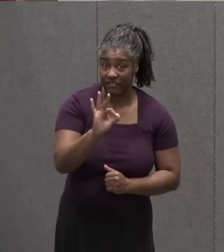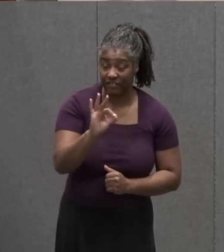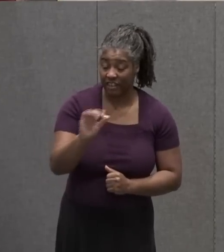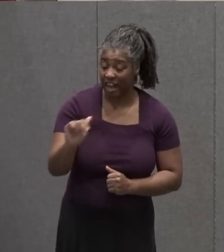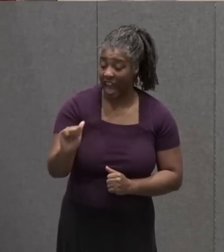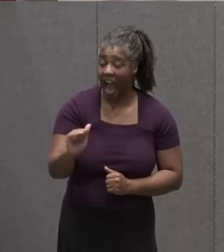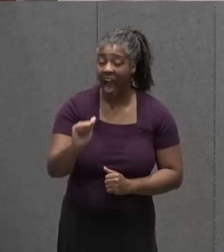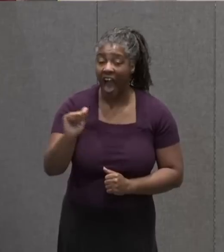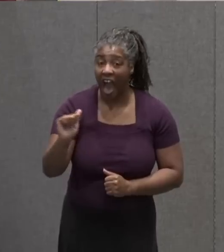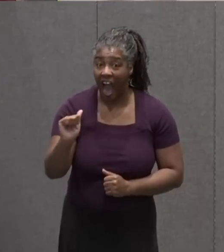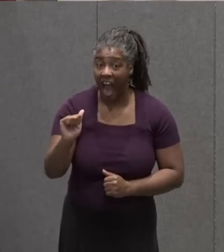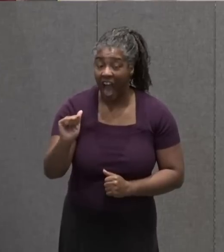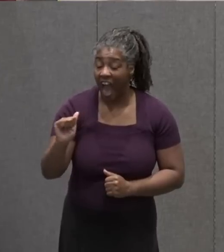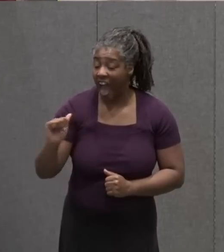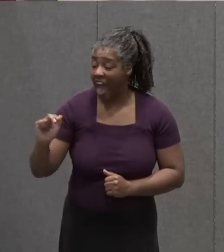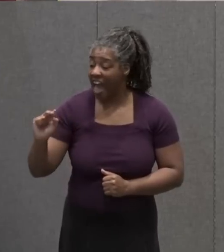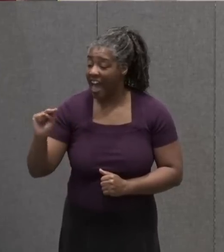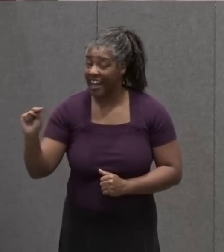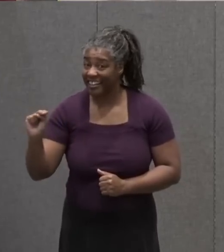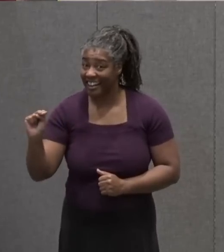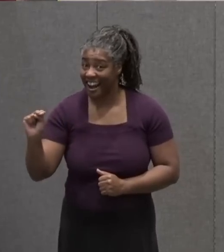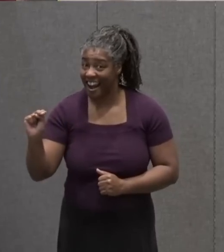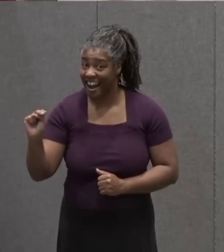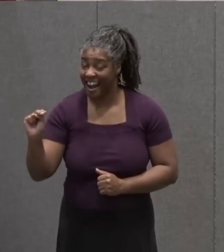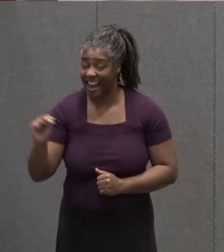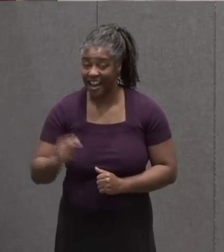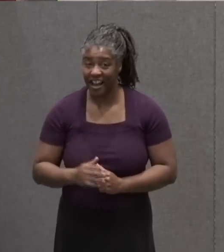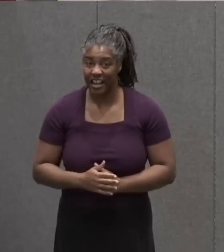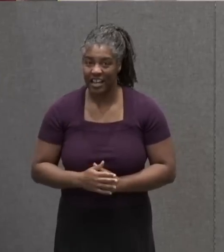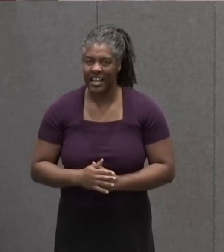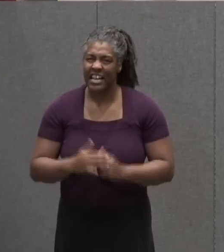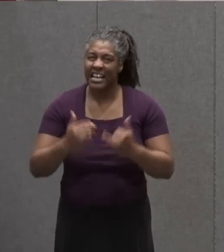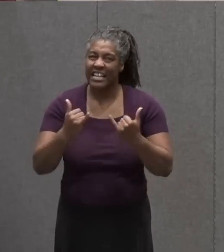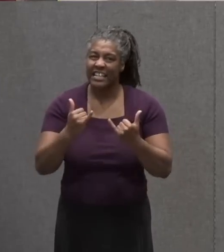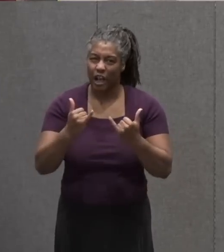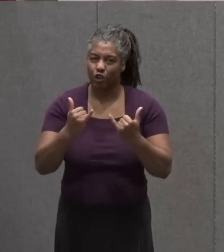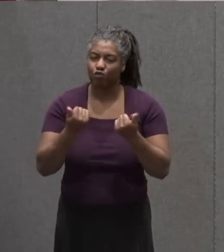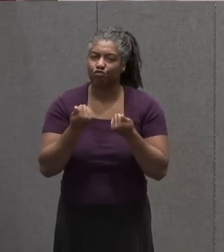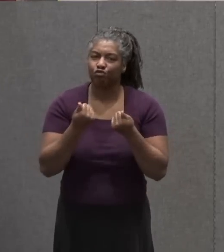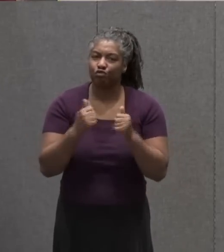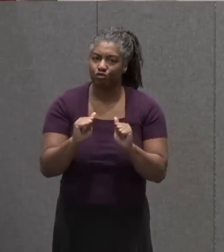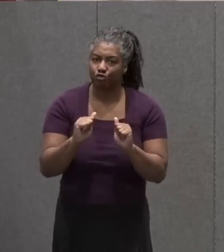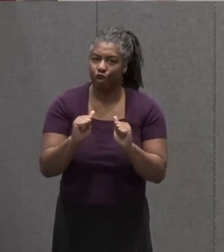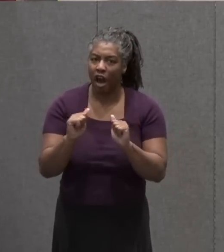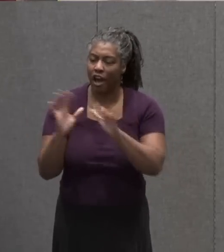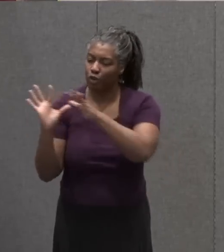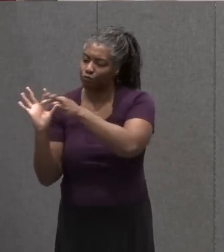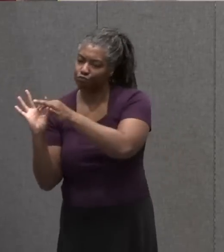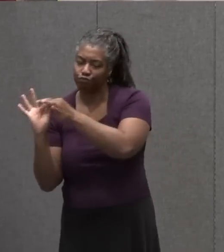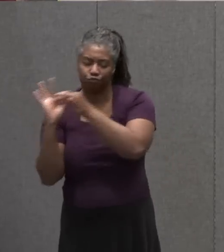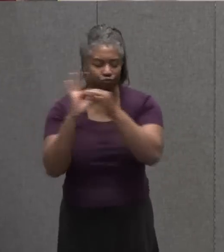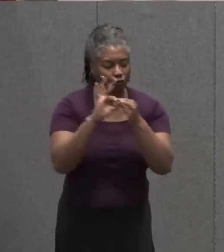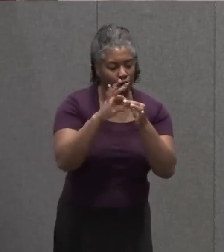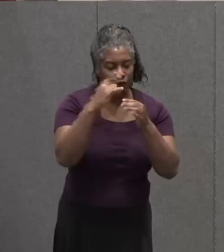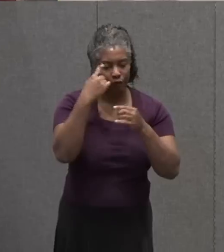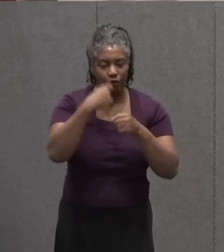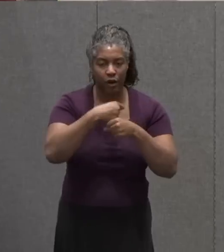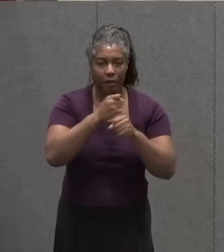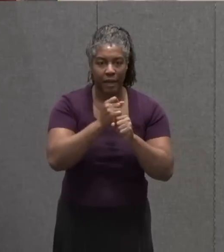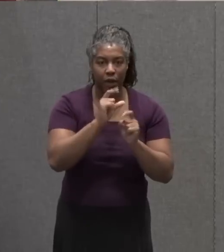n Now let's see if we can blend those sounds together to create the word, f